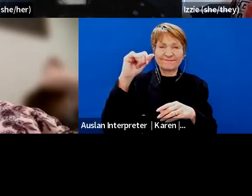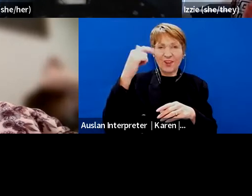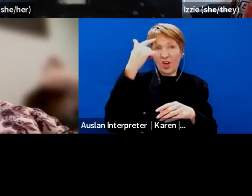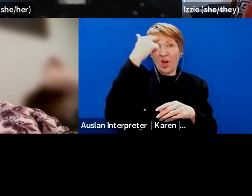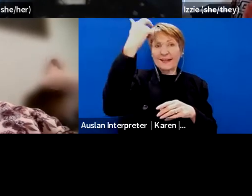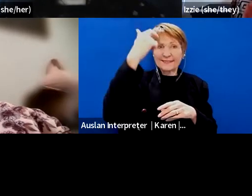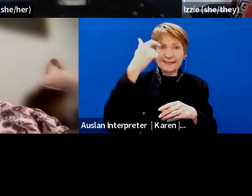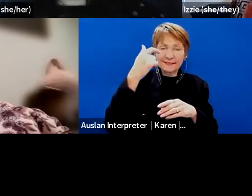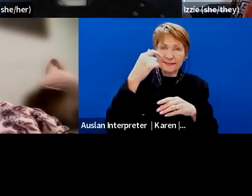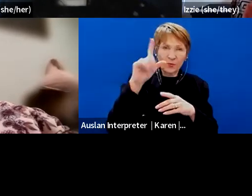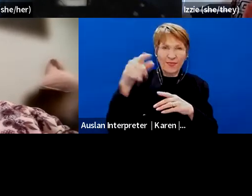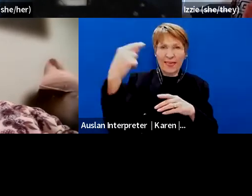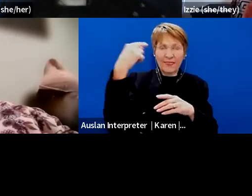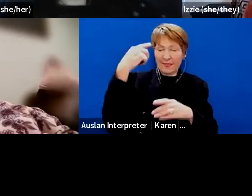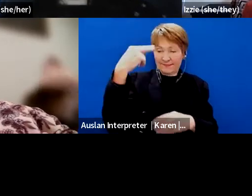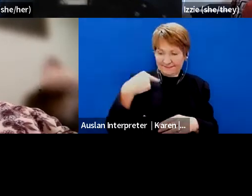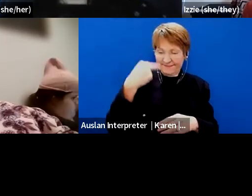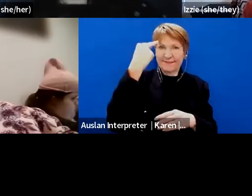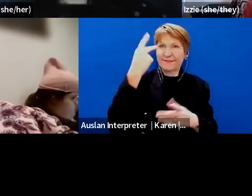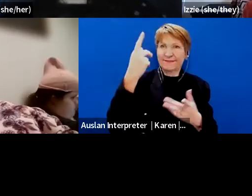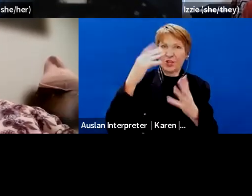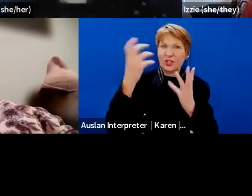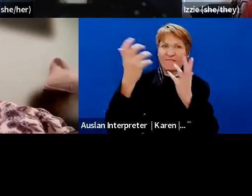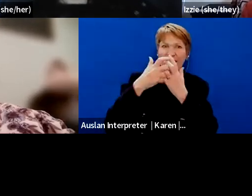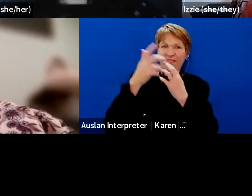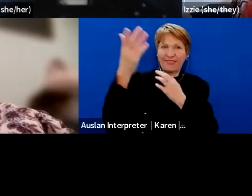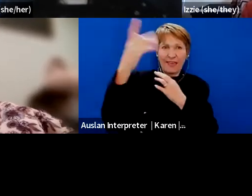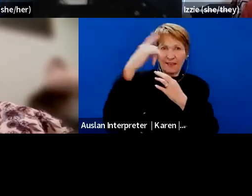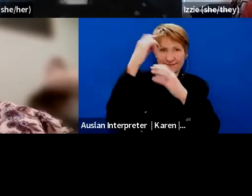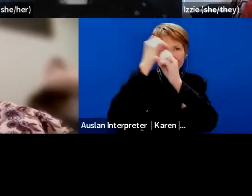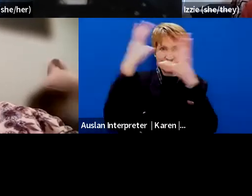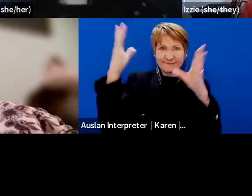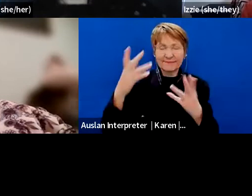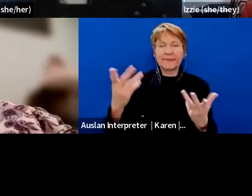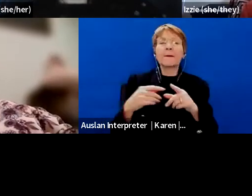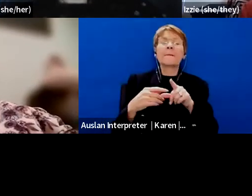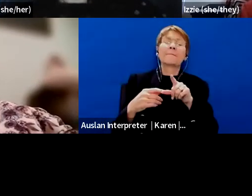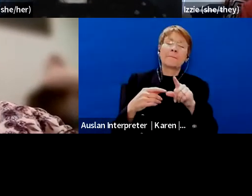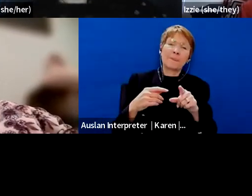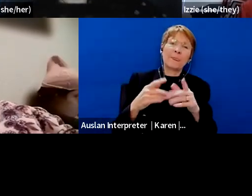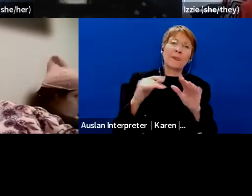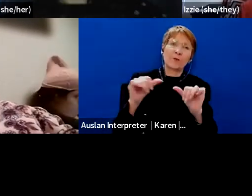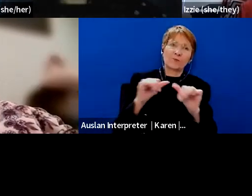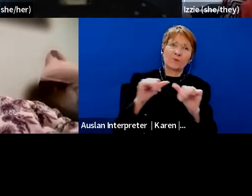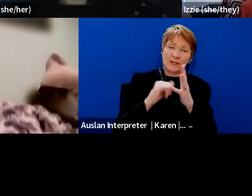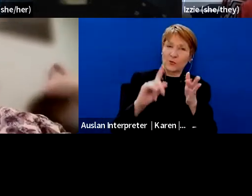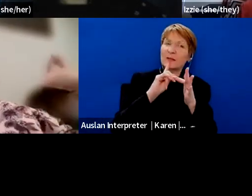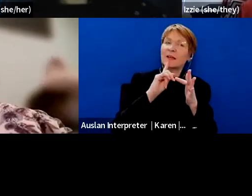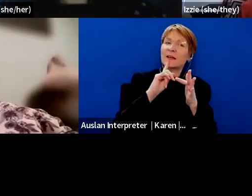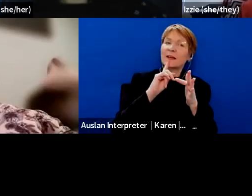So yeah, it can get very hard in that regard, very time consuming. Yes, so I'm going to get us to pause.